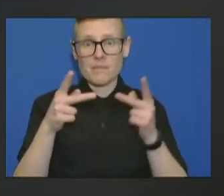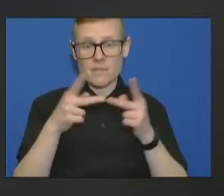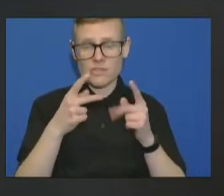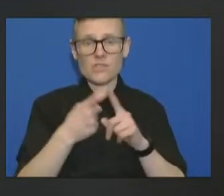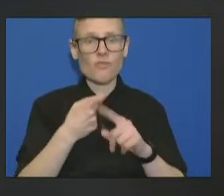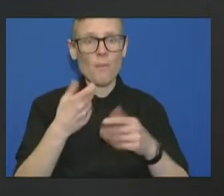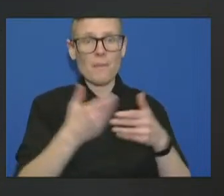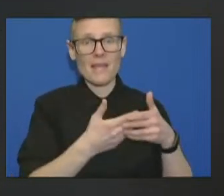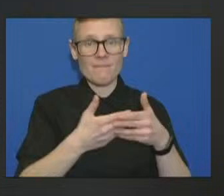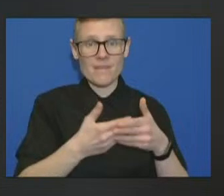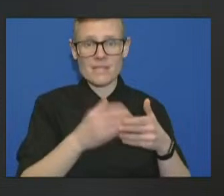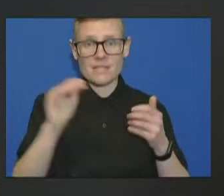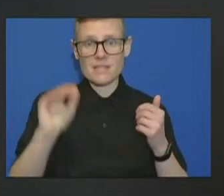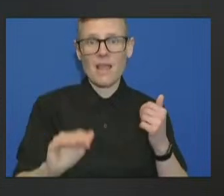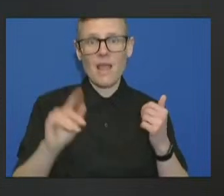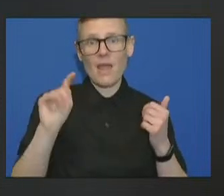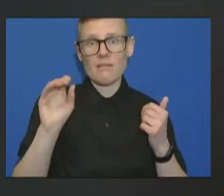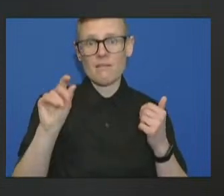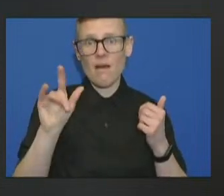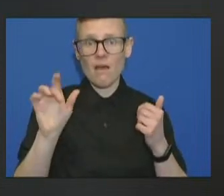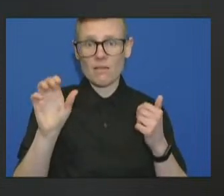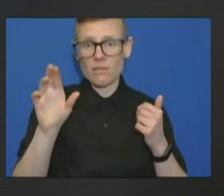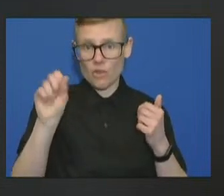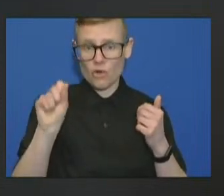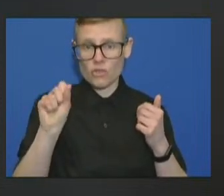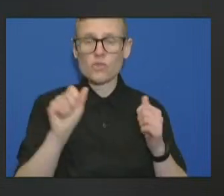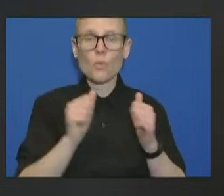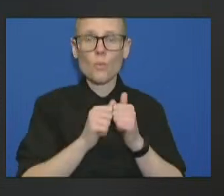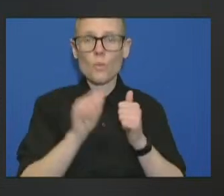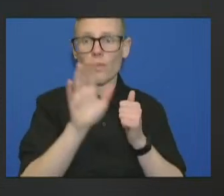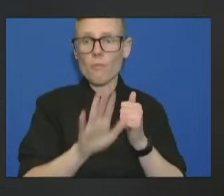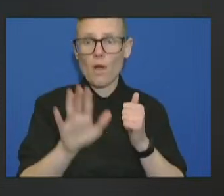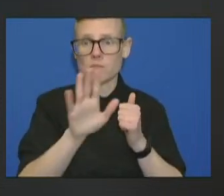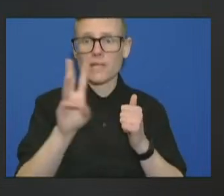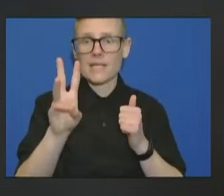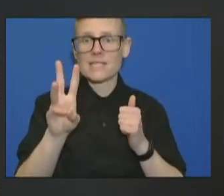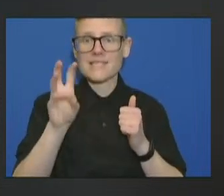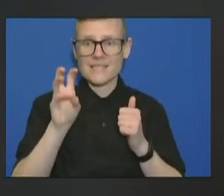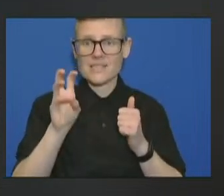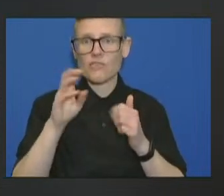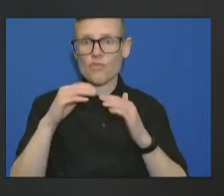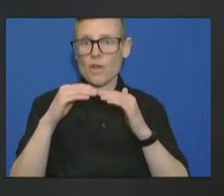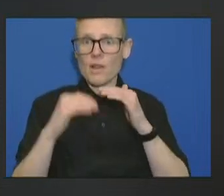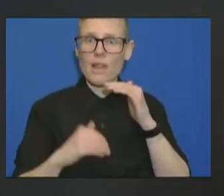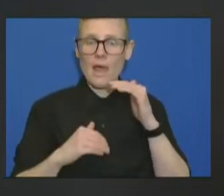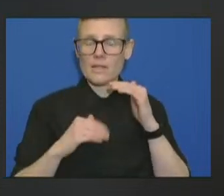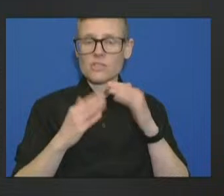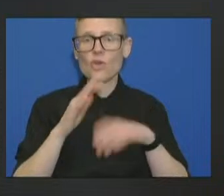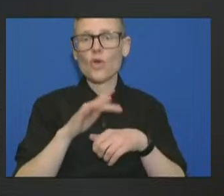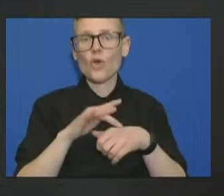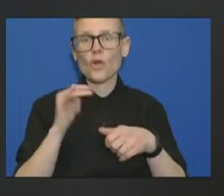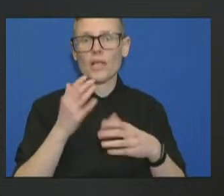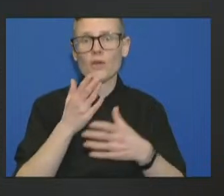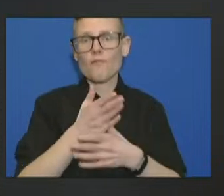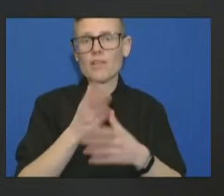this week. This includes ten positions cut from infants and